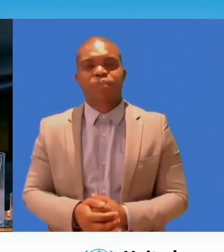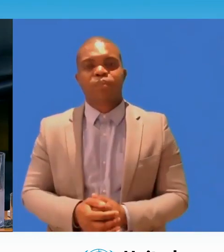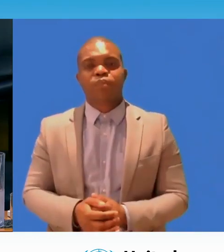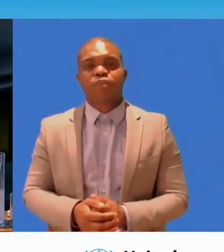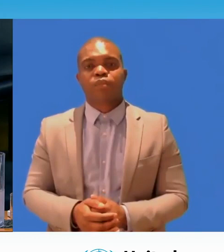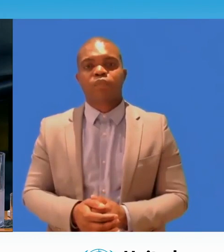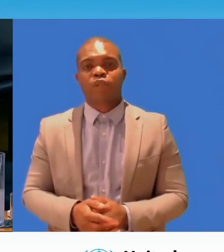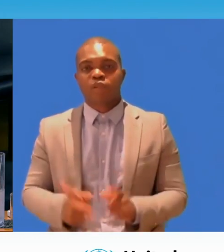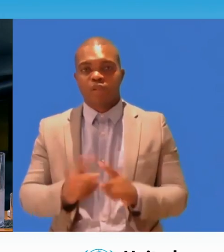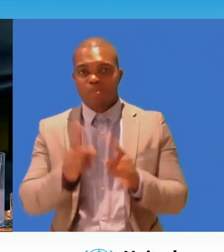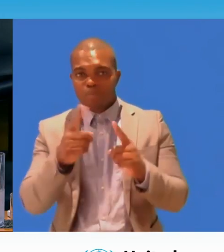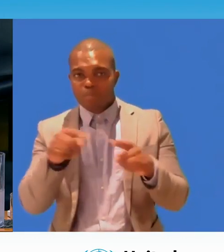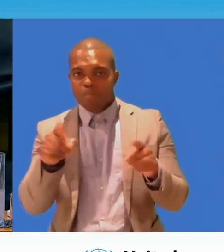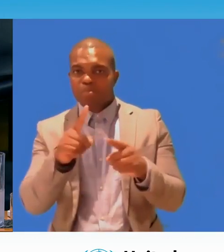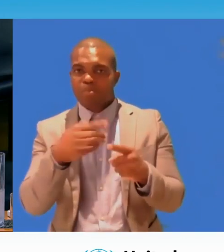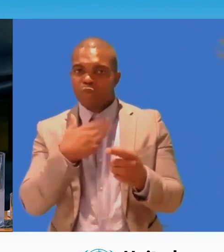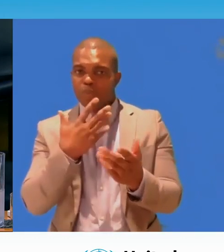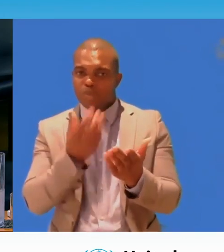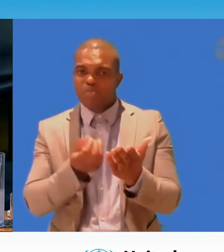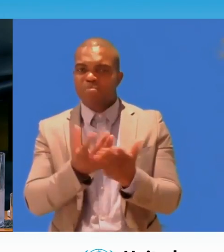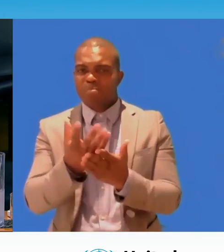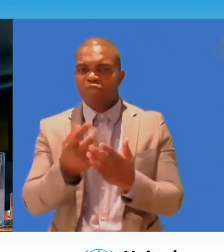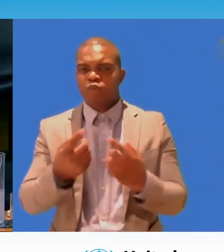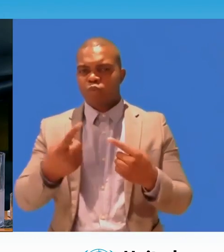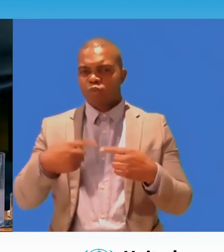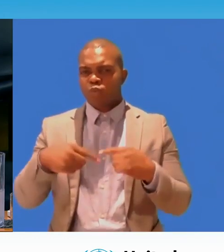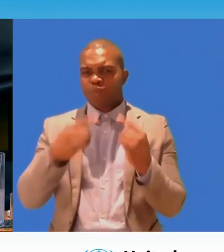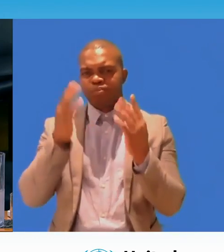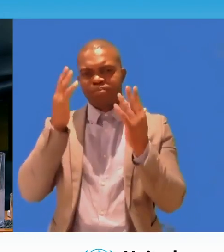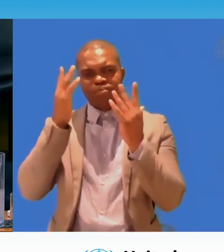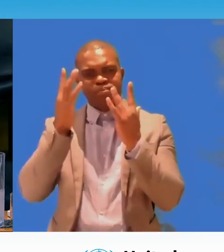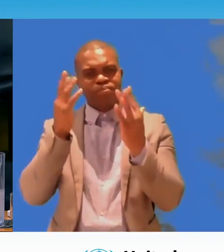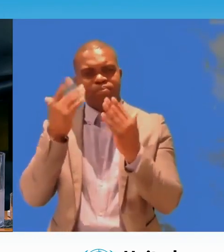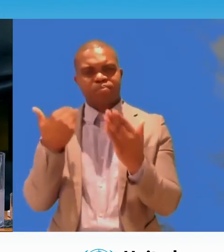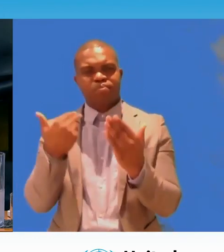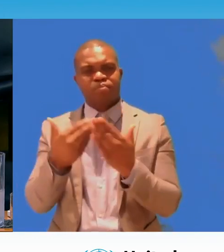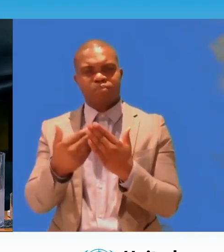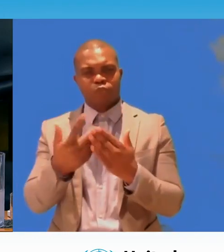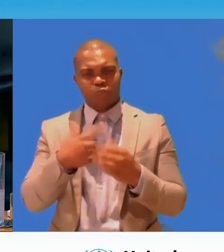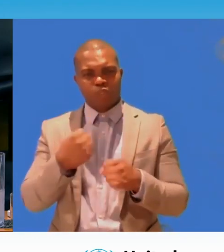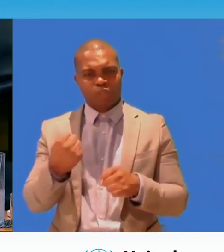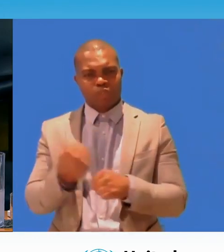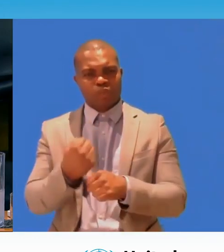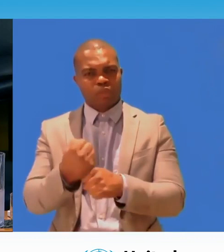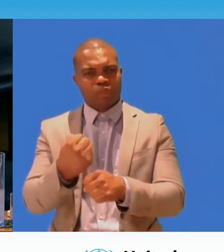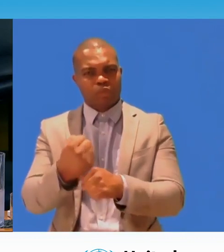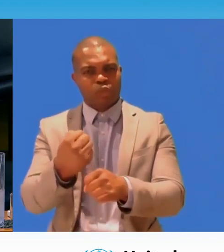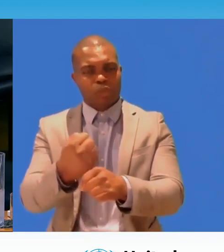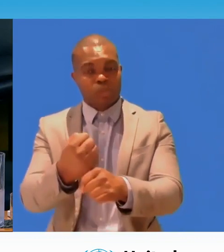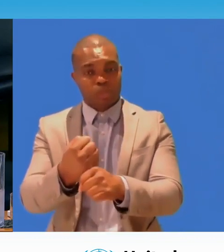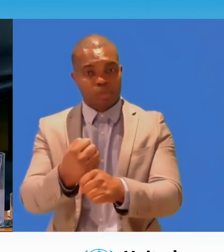on the ground that governments are opening more doors to discussions on disability inclusion